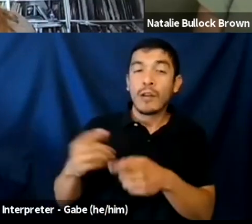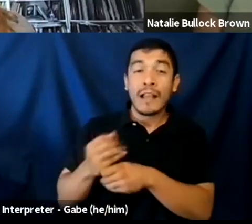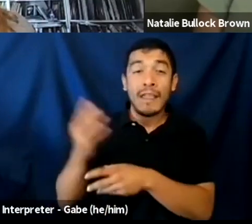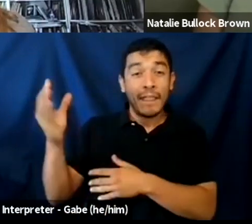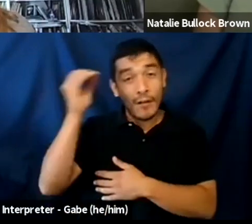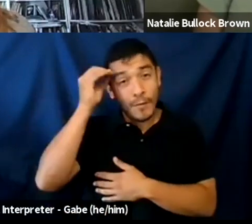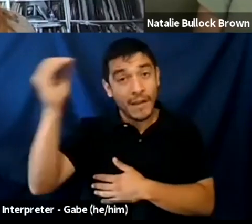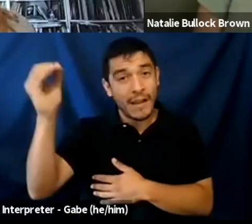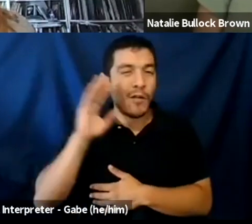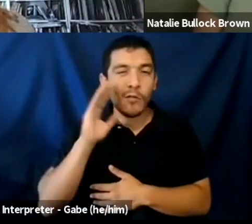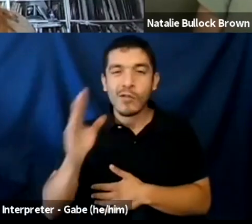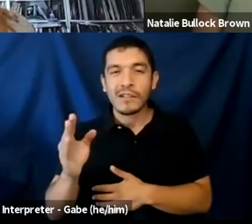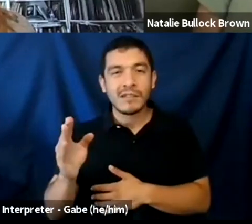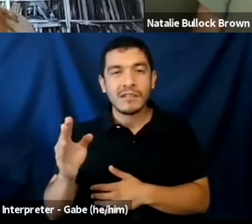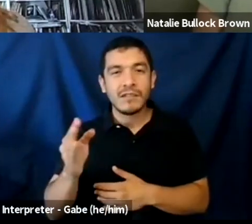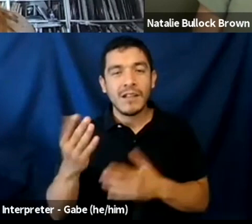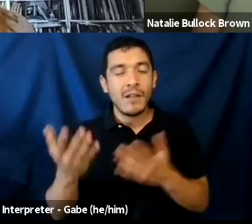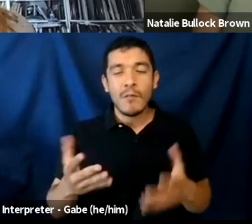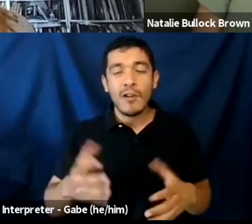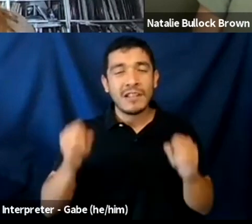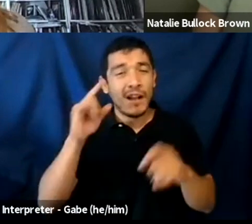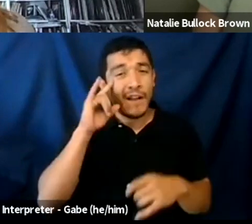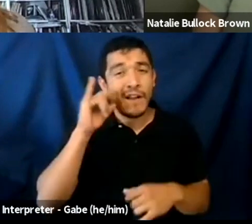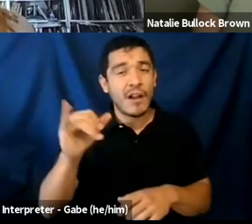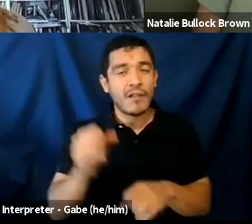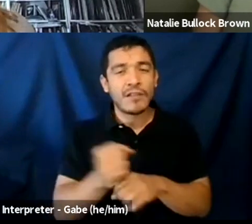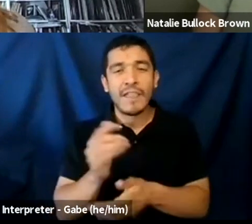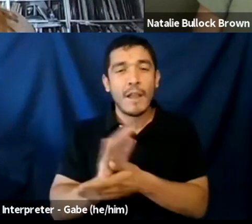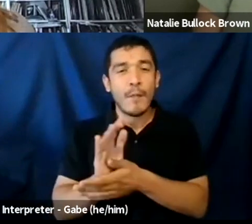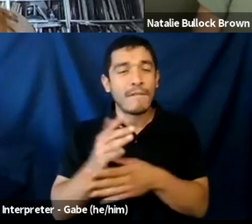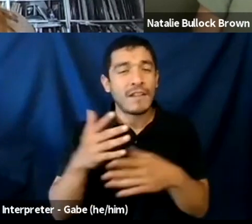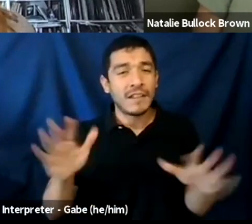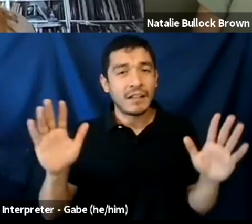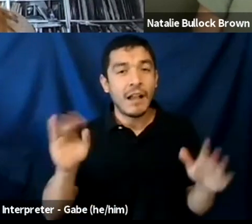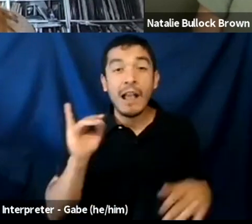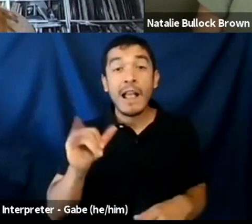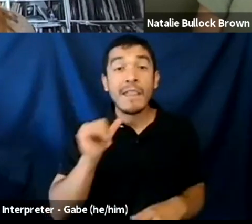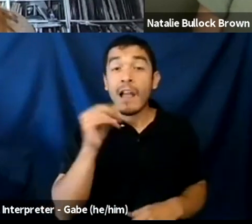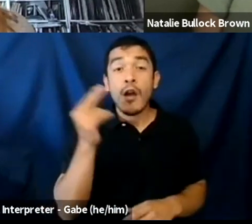would just, it almost could take forever to get the film done. Now, that's not a reason to not bring them in,